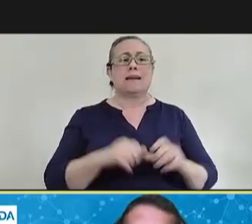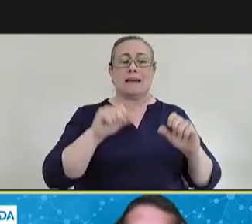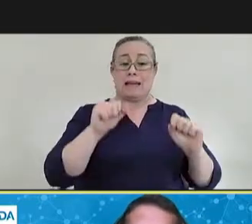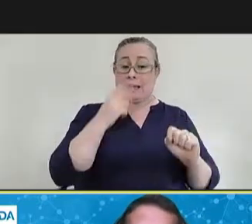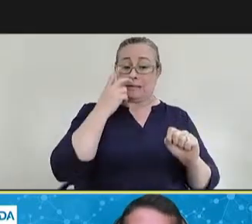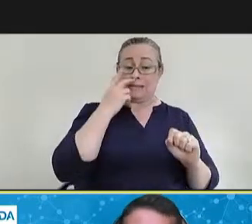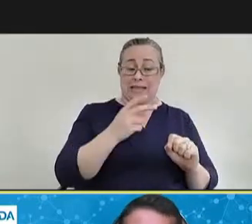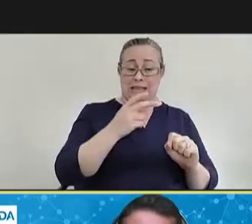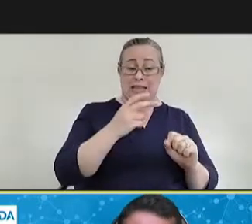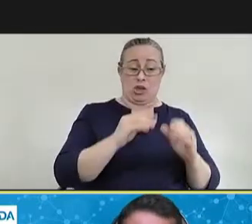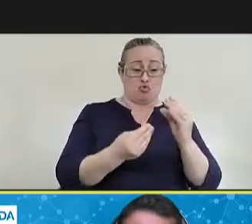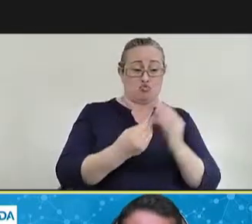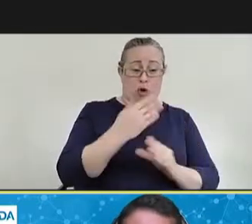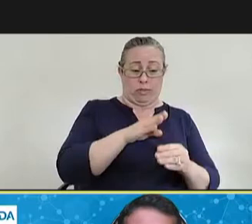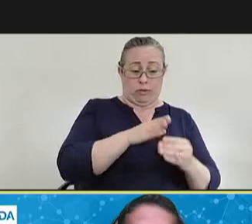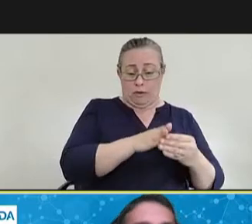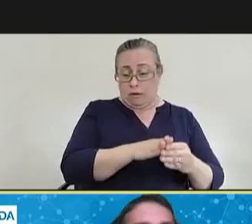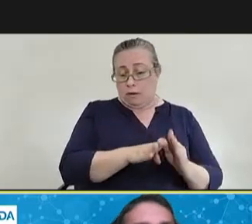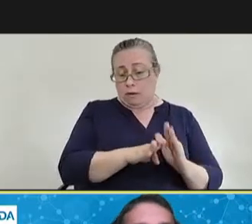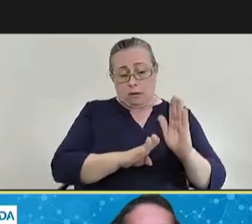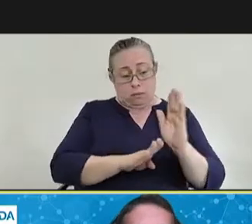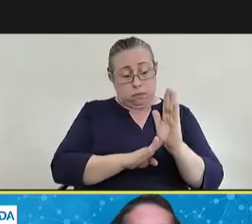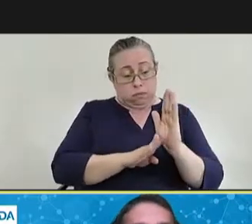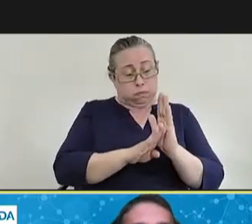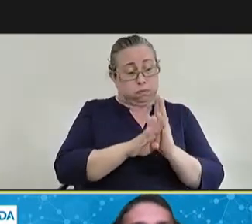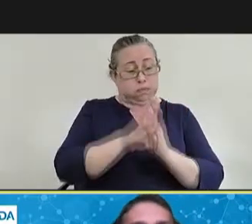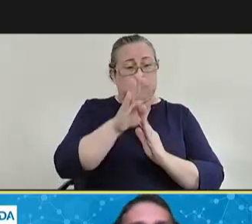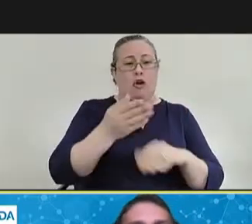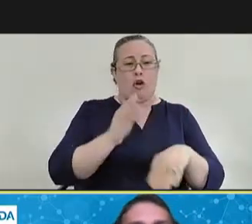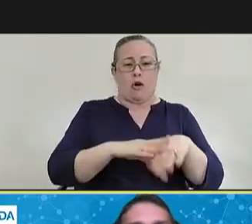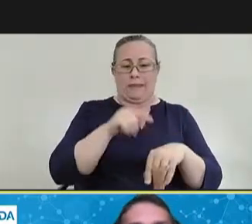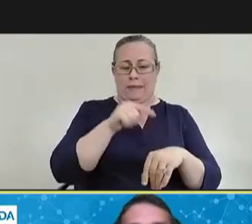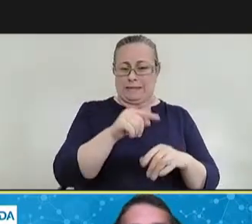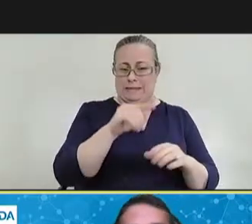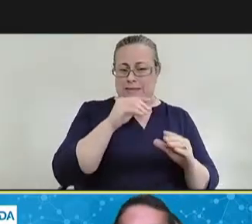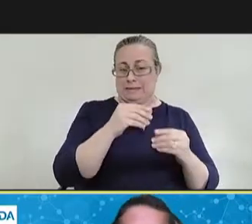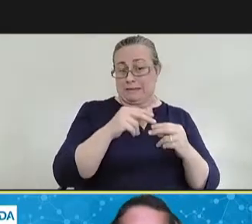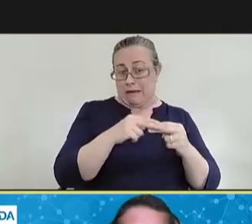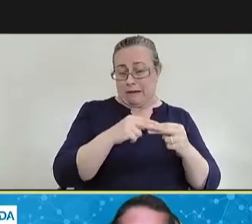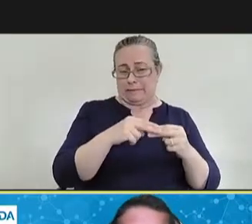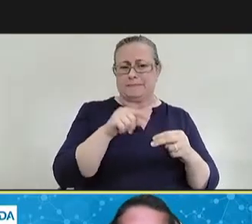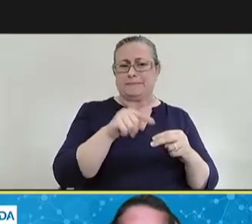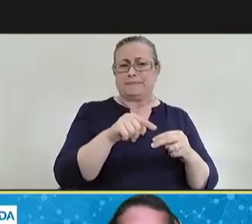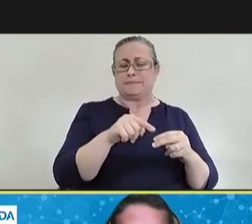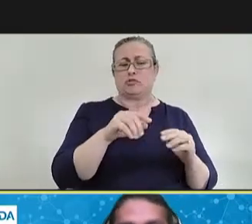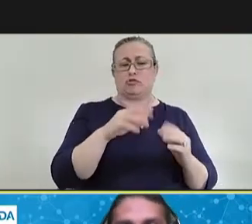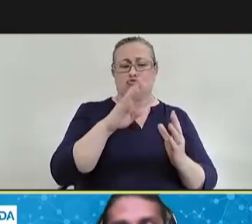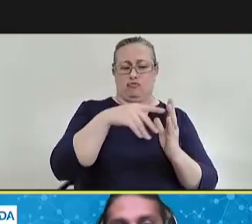AI and healthcare research on this slide. The graph was taken from an article published in the